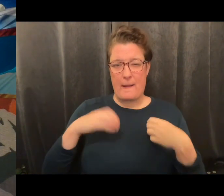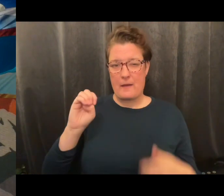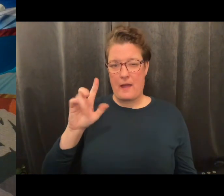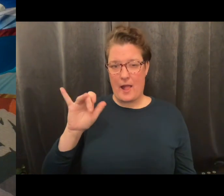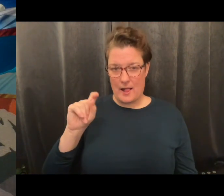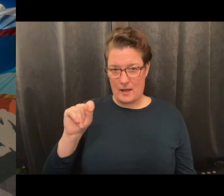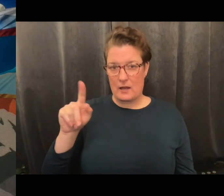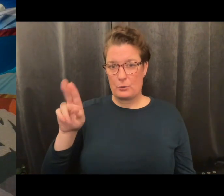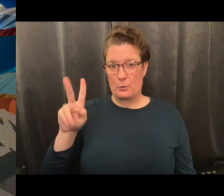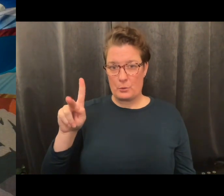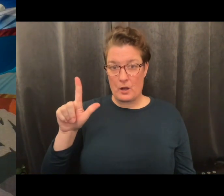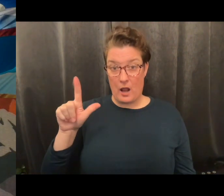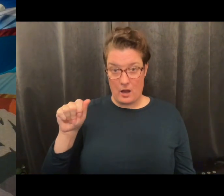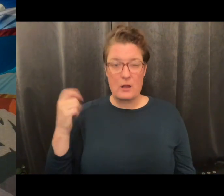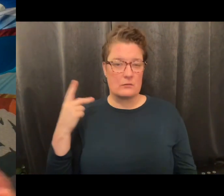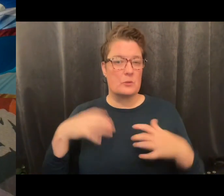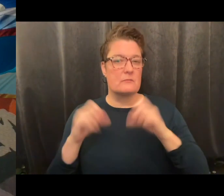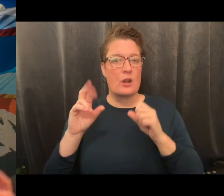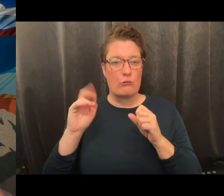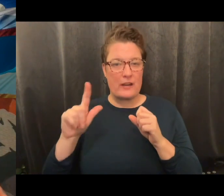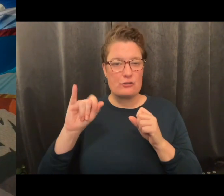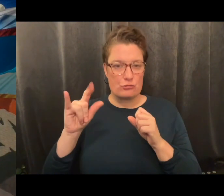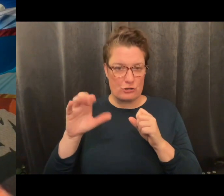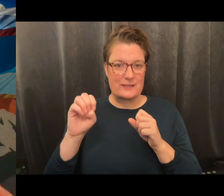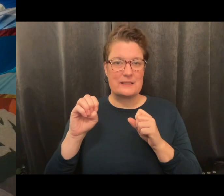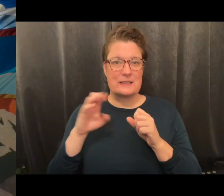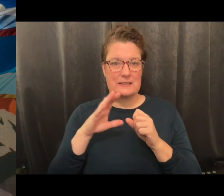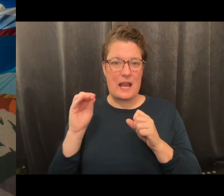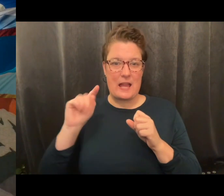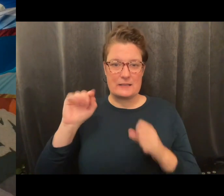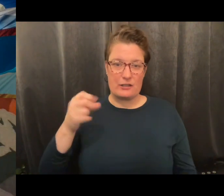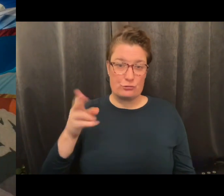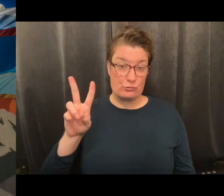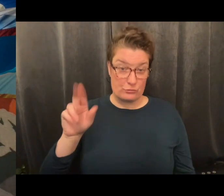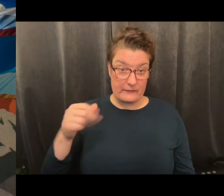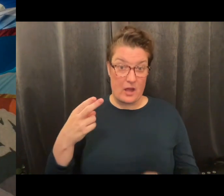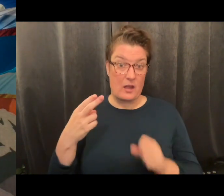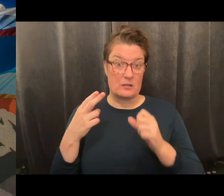group of people that we knew. And so using some of that material, and then also wanted to share about